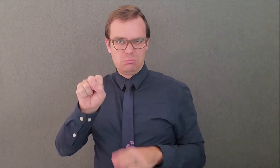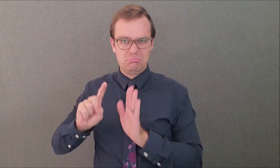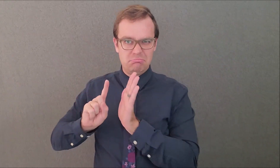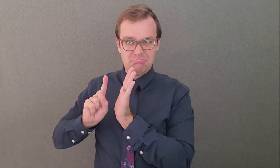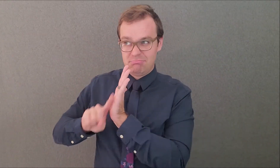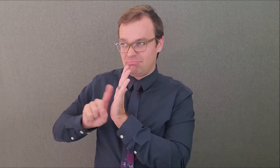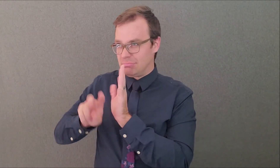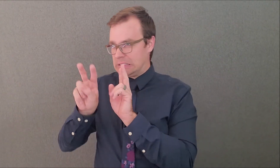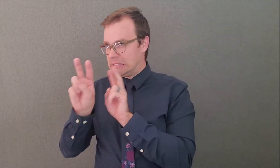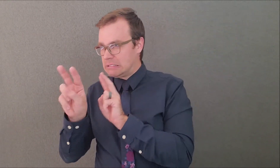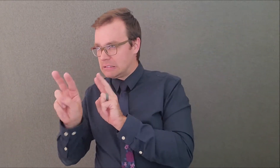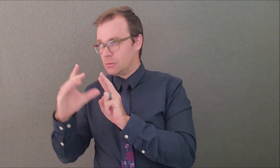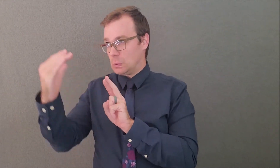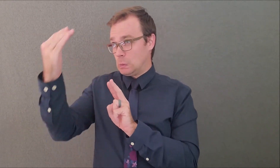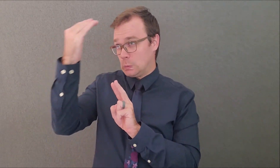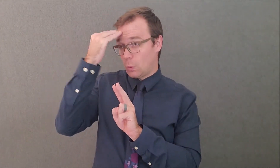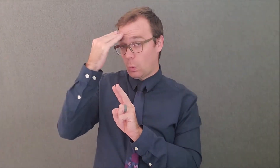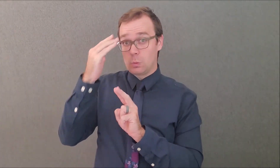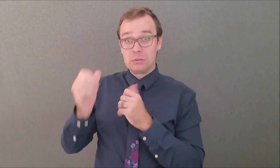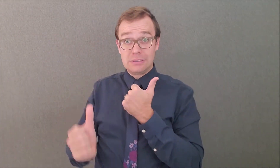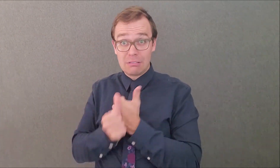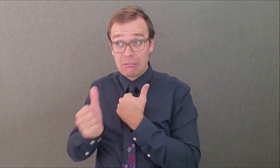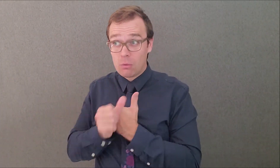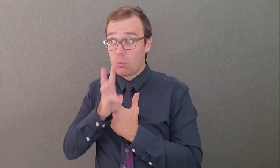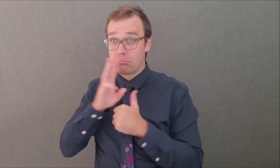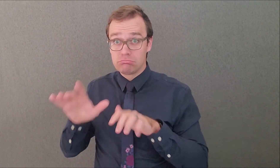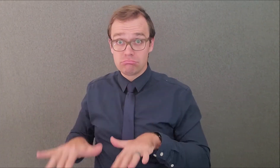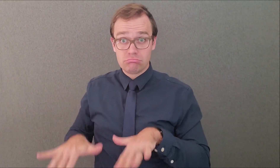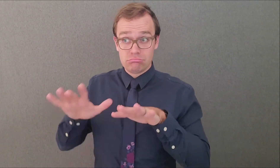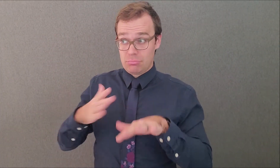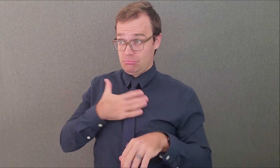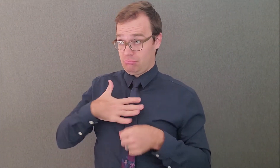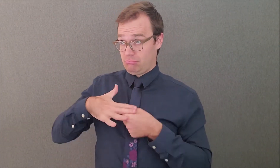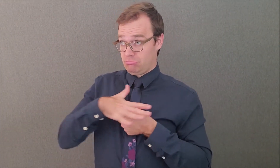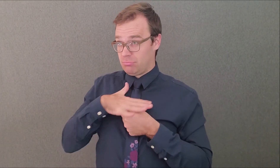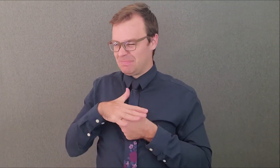so you are aware of flood danger in your area.